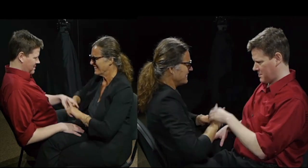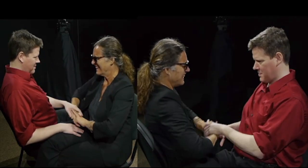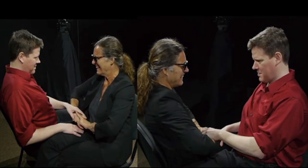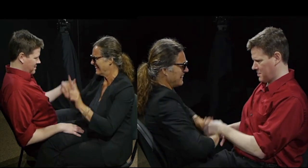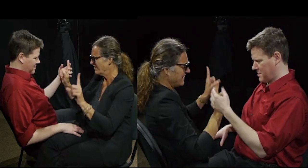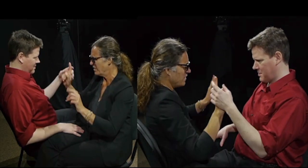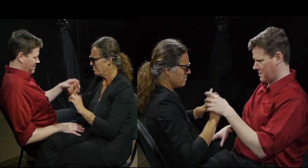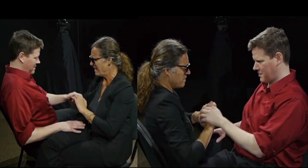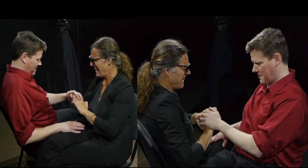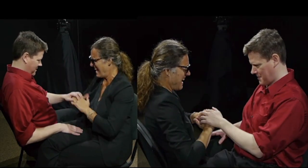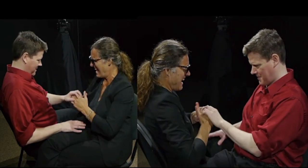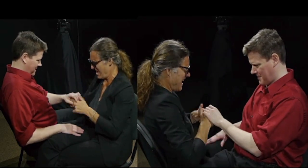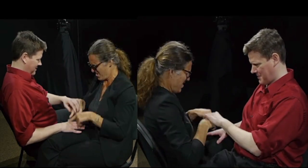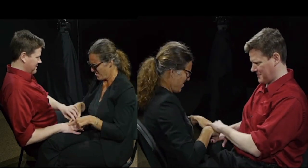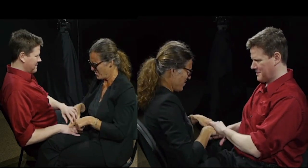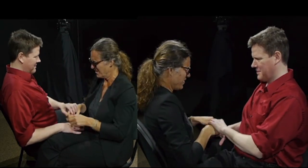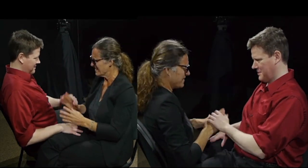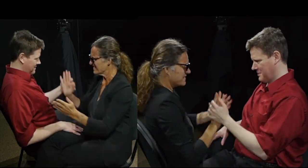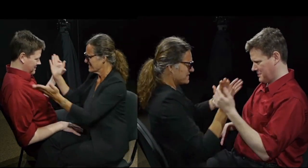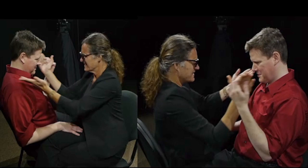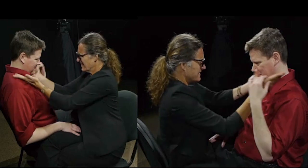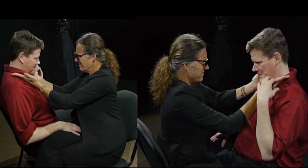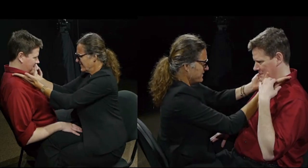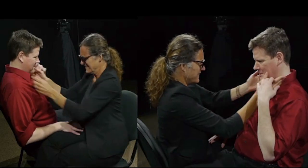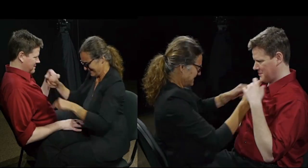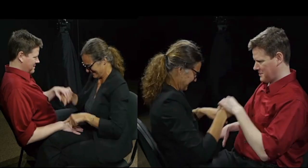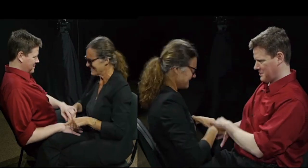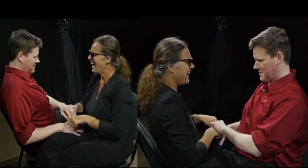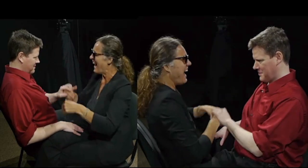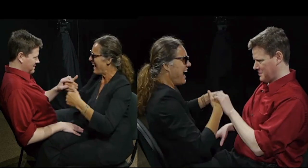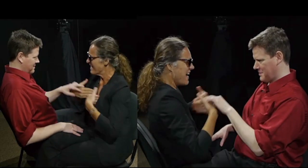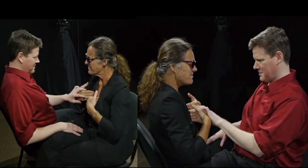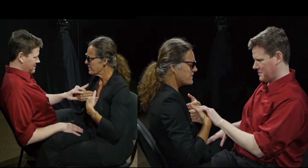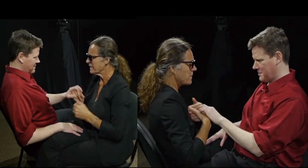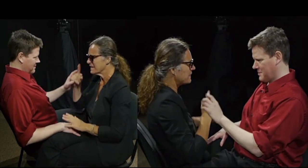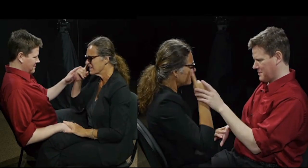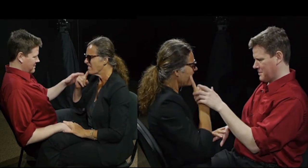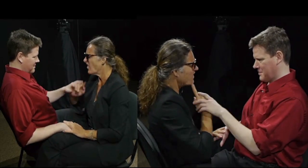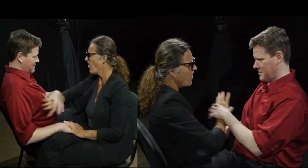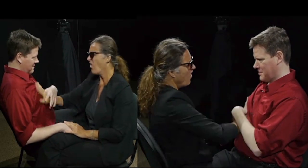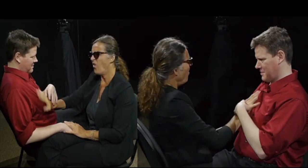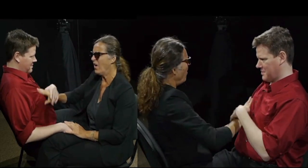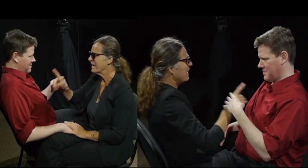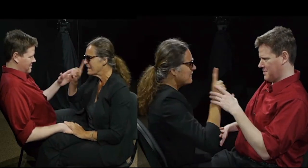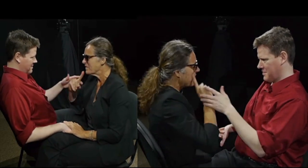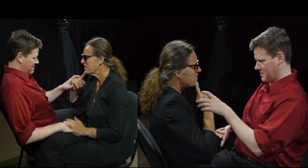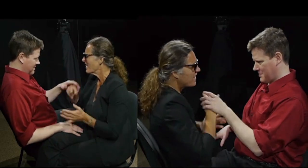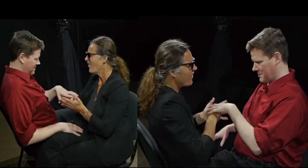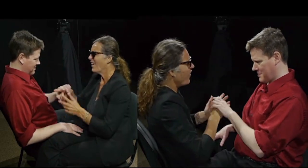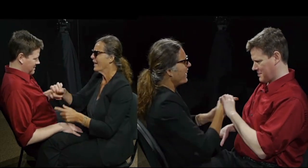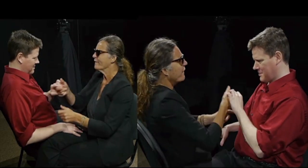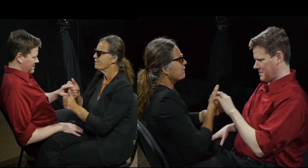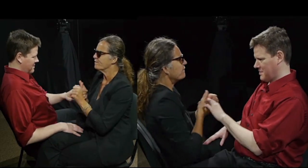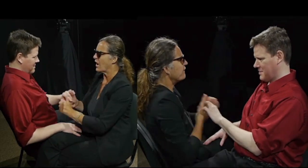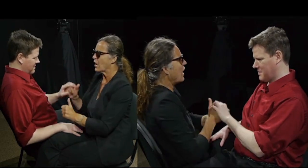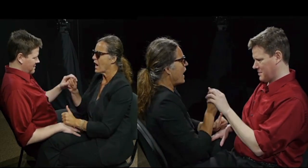that Protactile was essentially a set of "modifications" that allowed DeafBlind people to use ASL. As if Protactile involved minor changes in sign production,